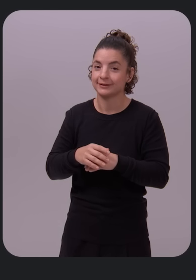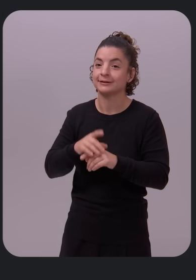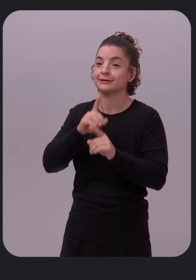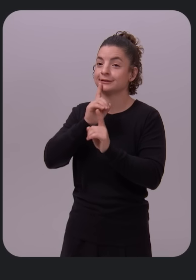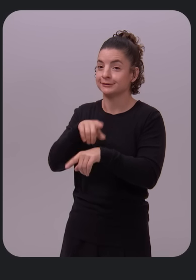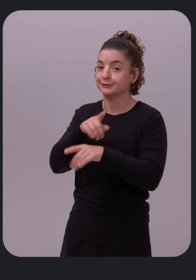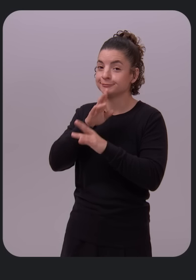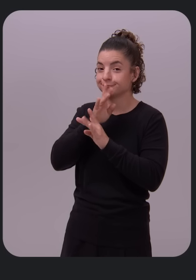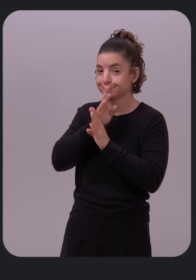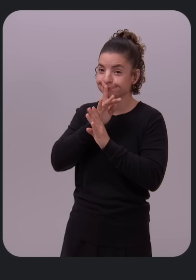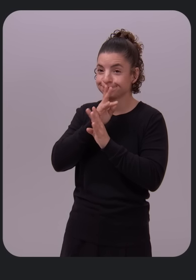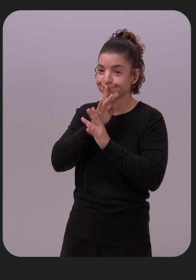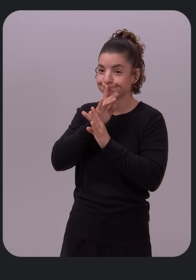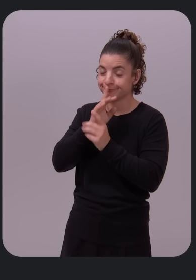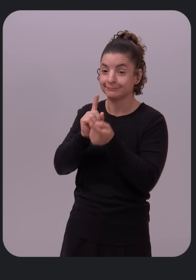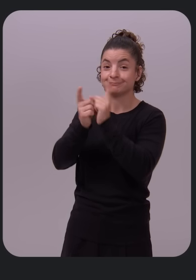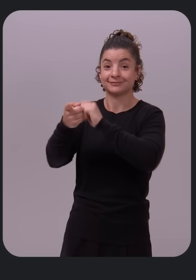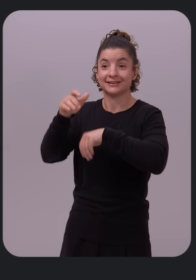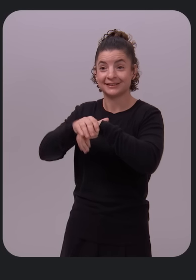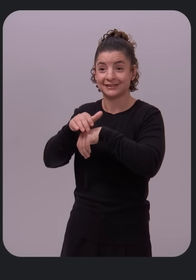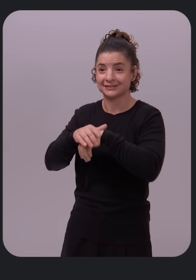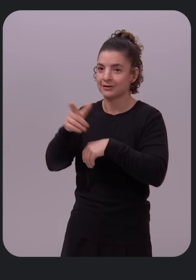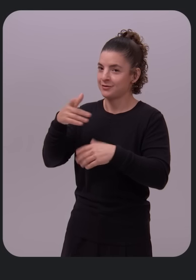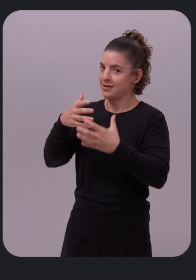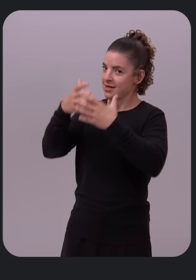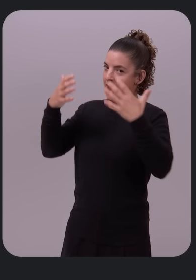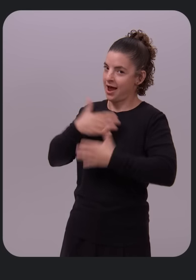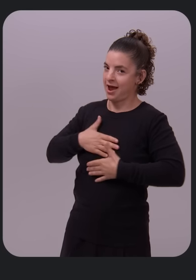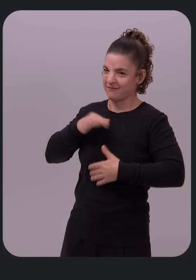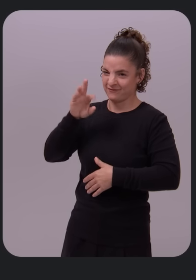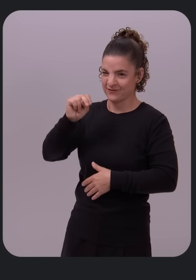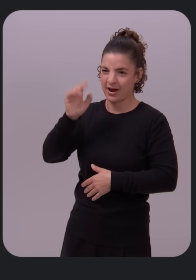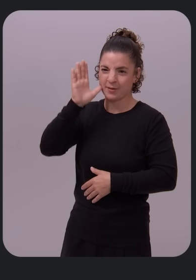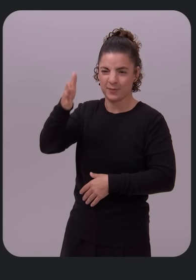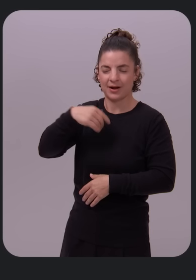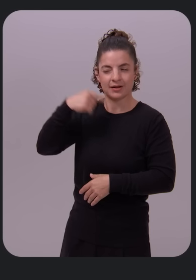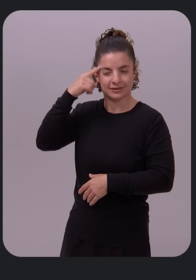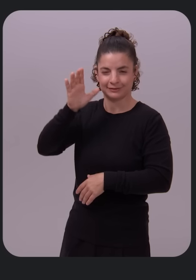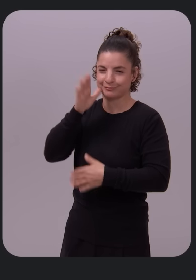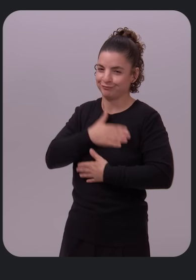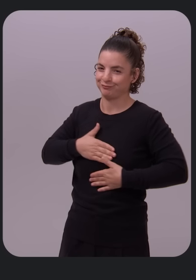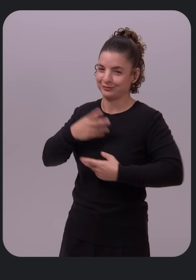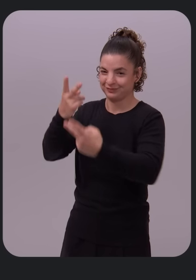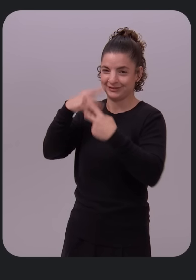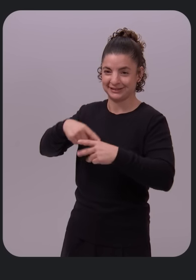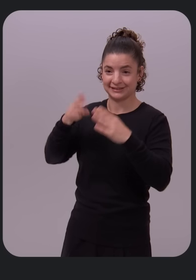You're going to have a lot of fun, and I think you're going to love visiting the city. The house is in a very nice neighborhood